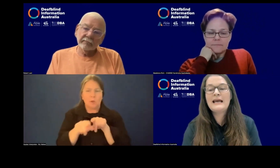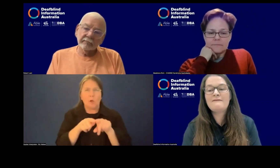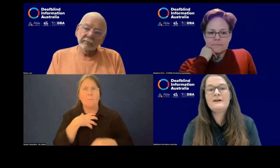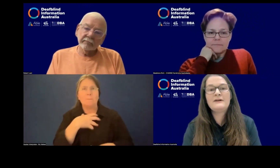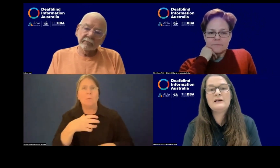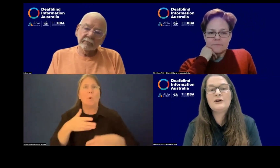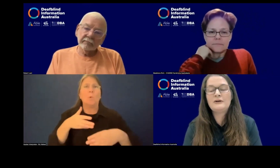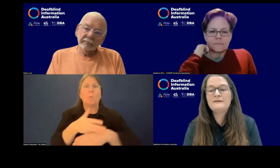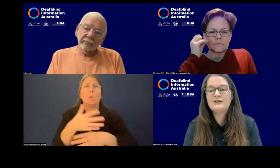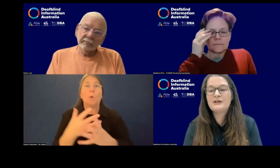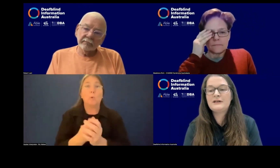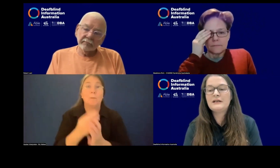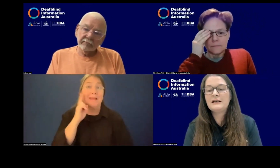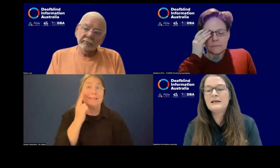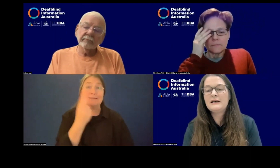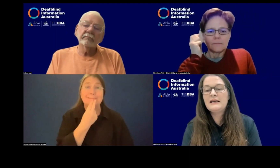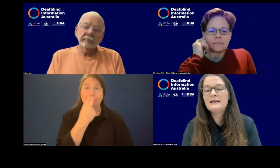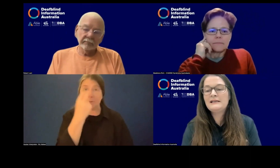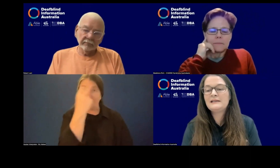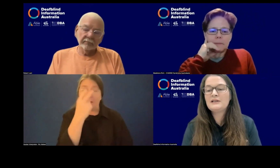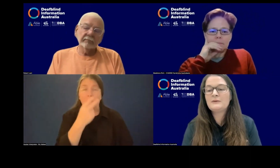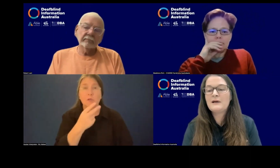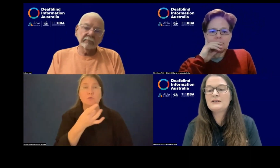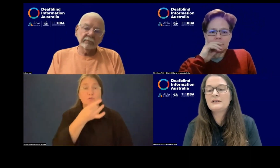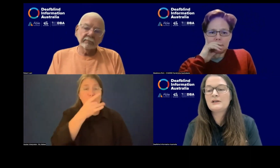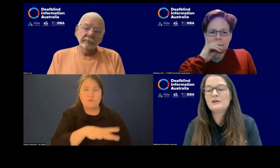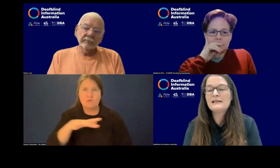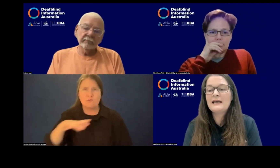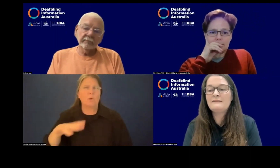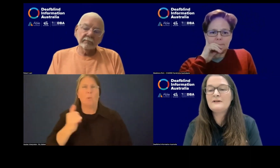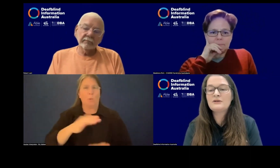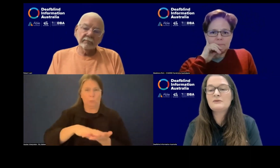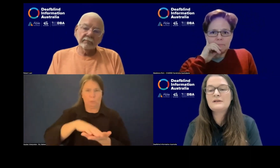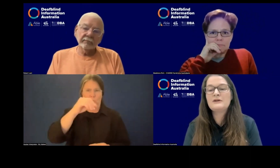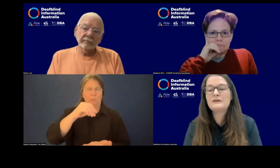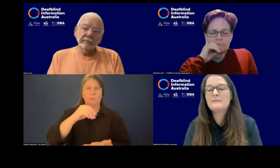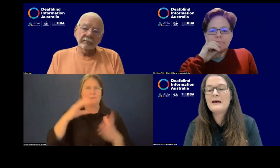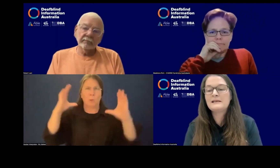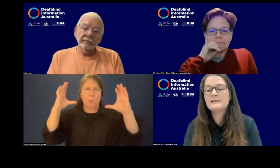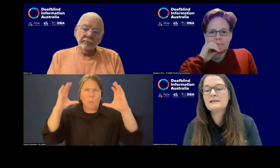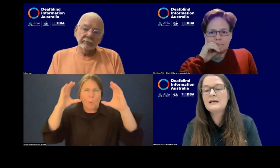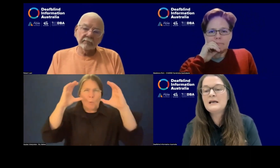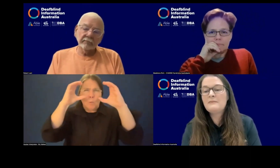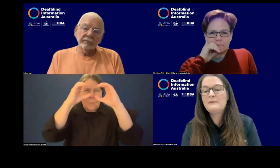have very low vision. In these situations Auslan and visuals are not the best.